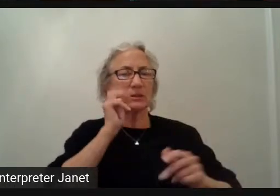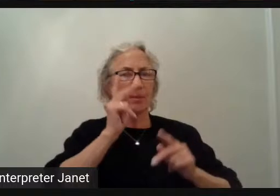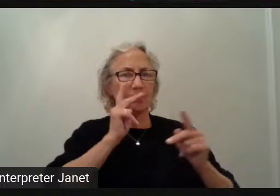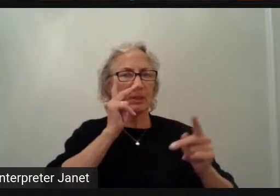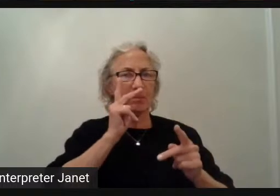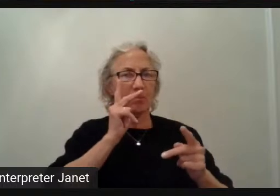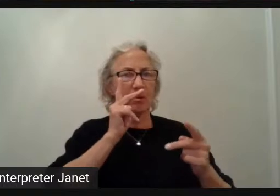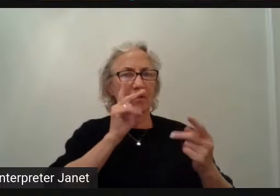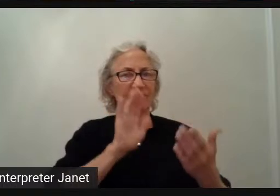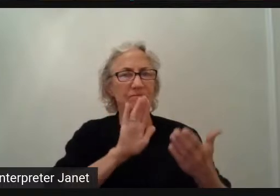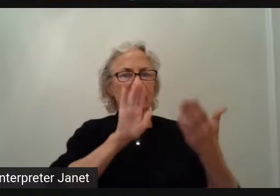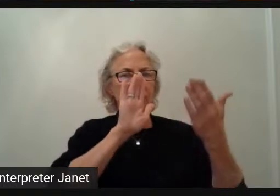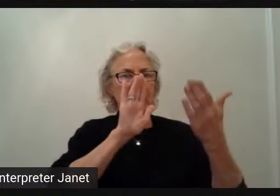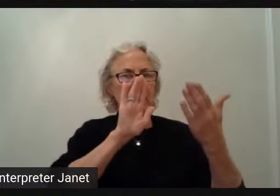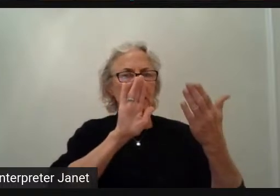≫: What are the challenges